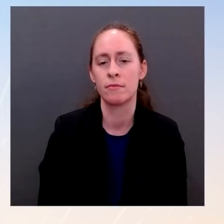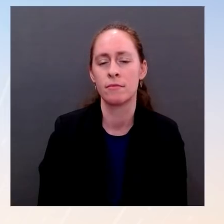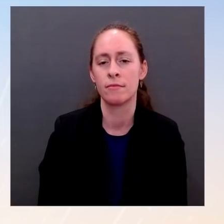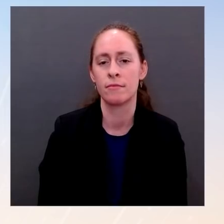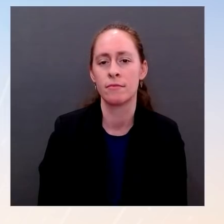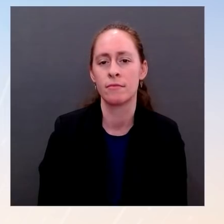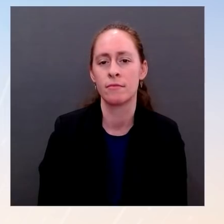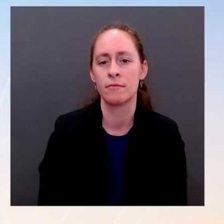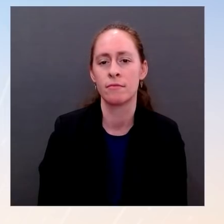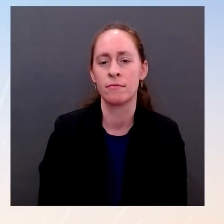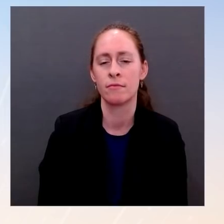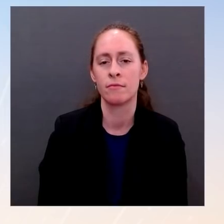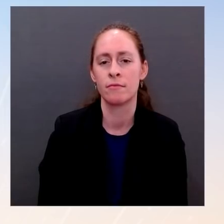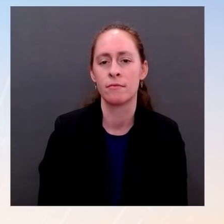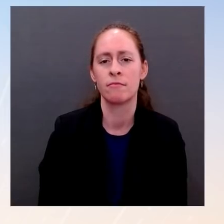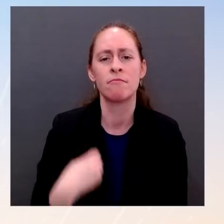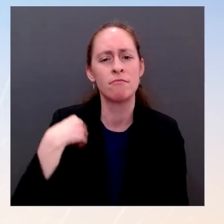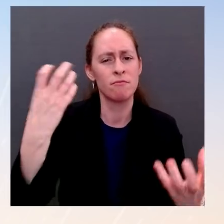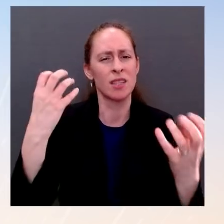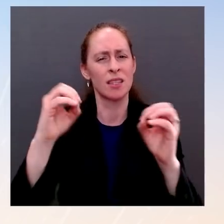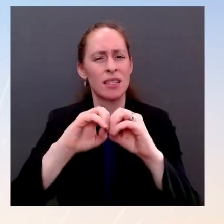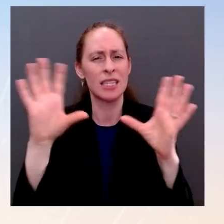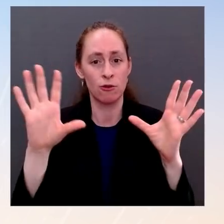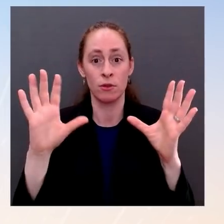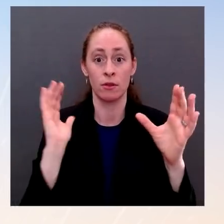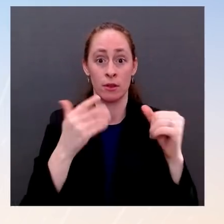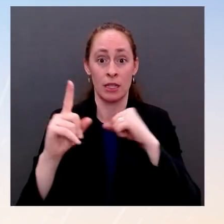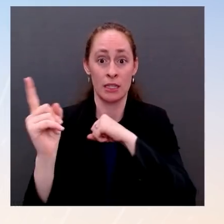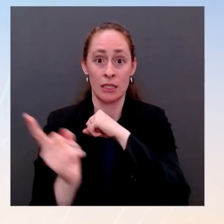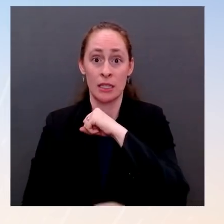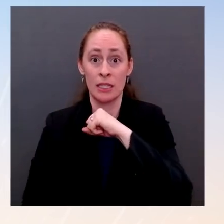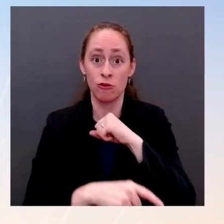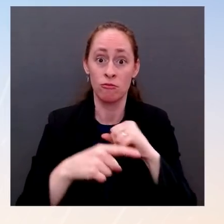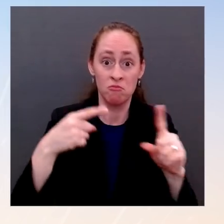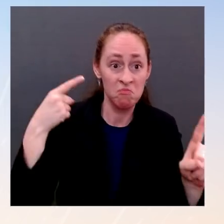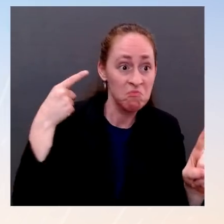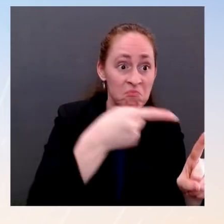Number two, we think it would be a strategic mistake for Putin to weaponize his energy supply.